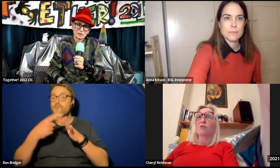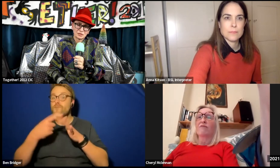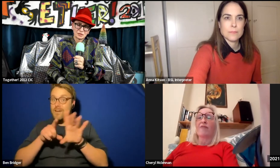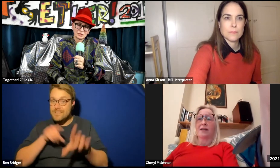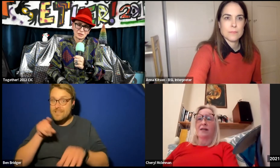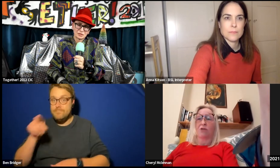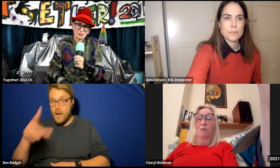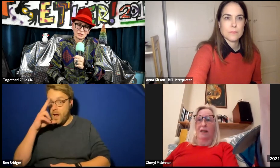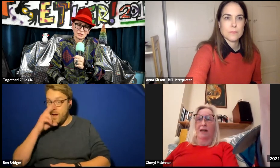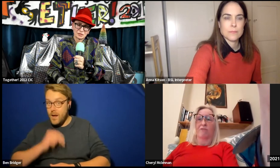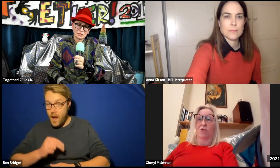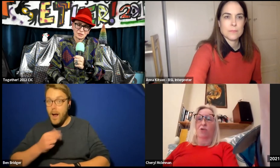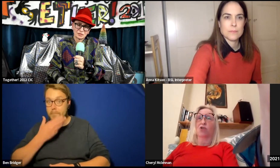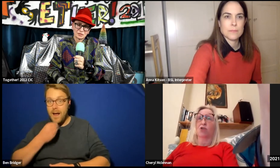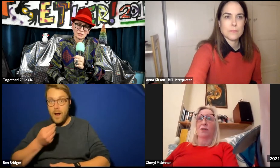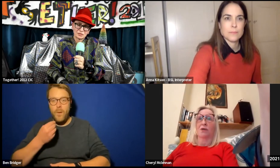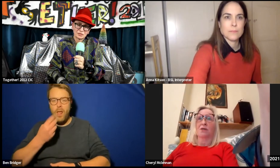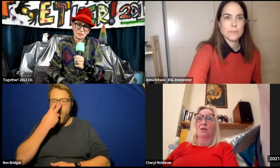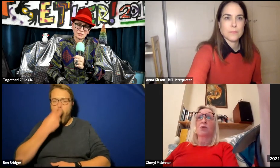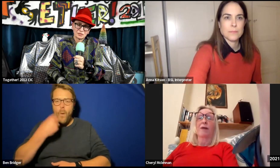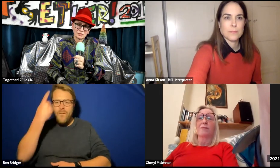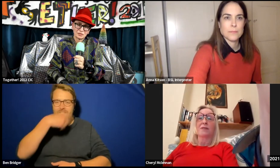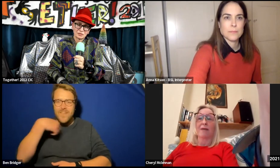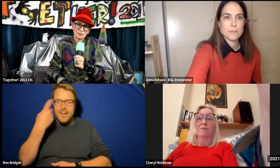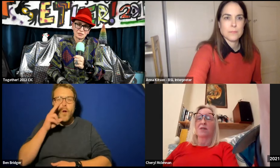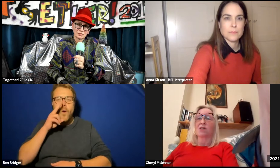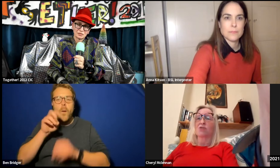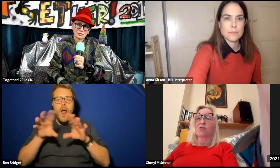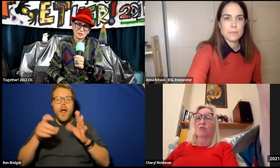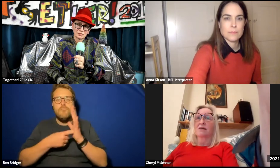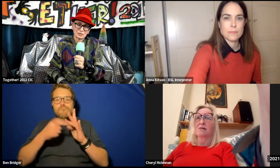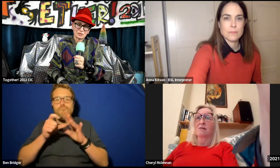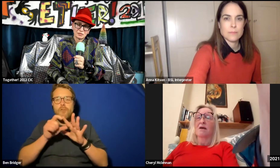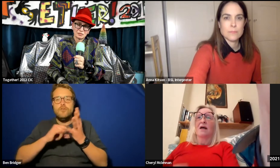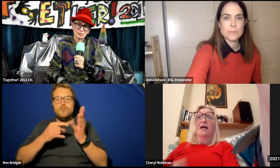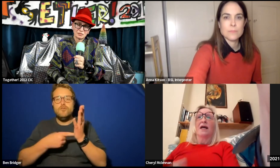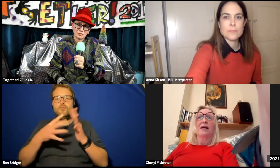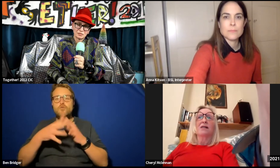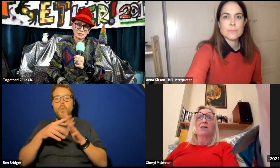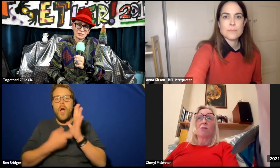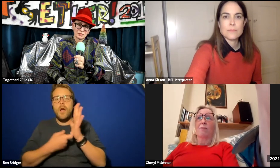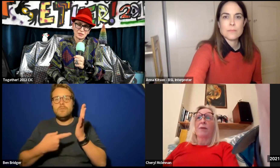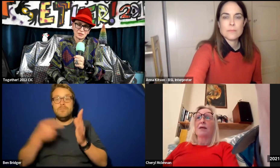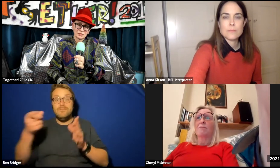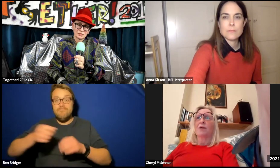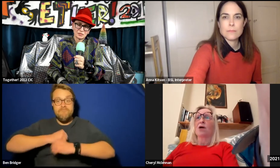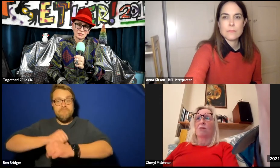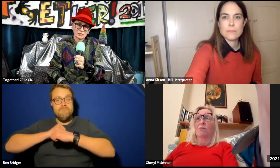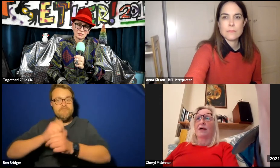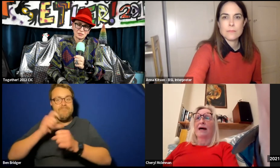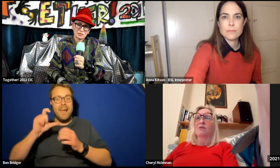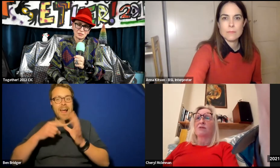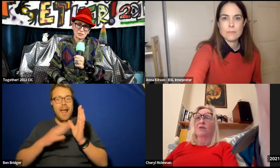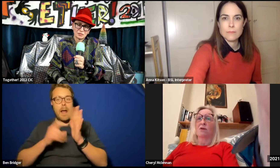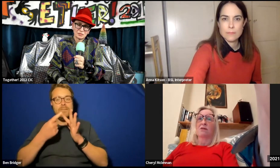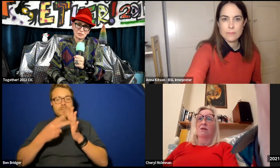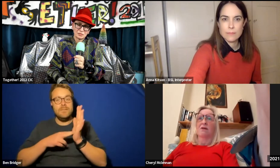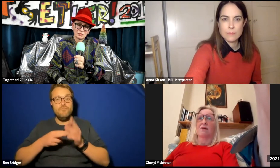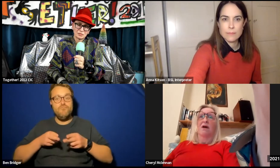Looked a bit like Rod Stewart Swept the Camden streets. He picked up a paper cup from the gutter